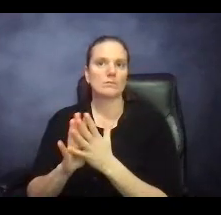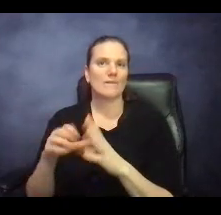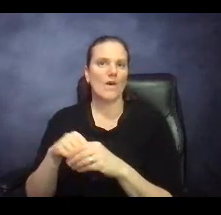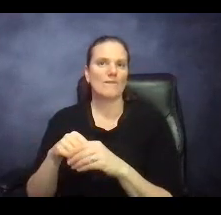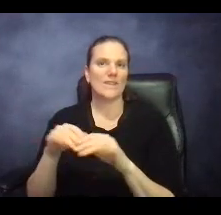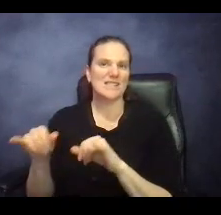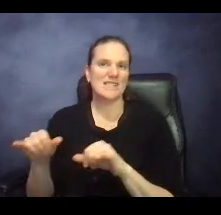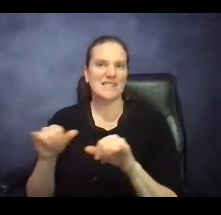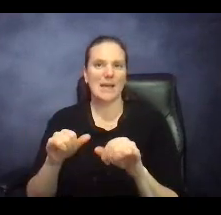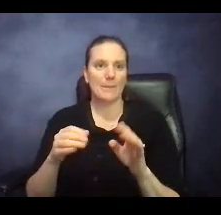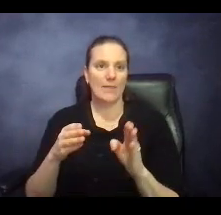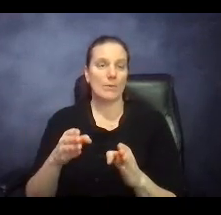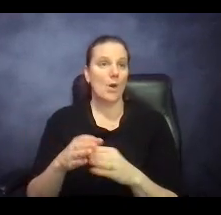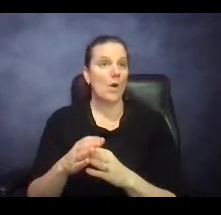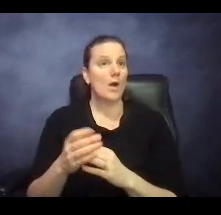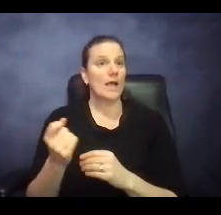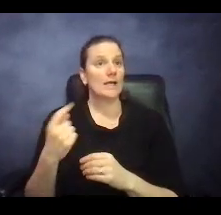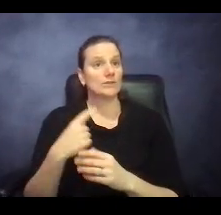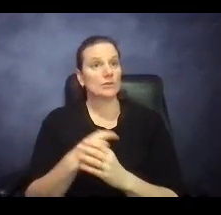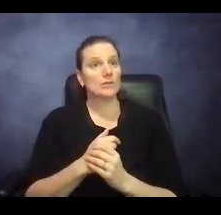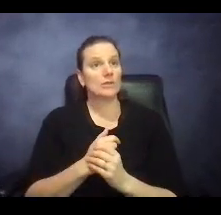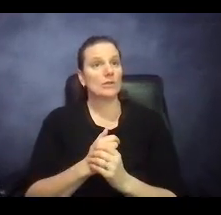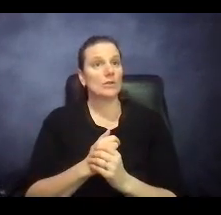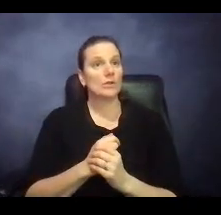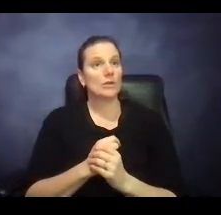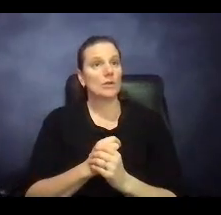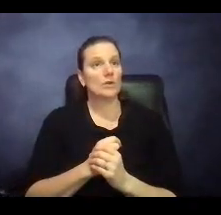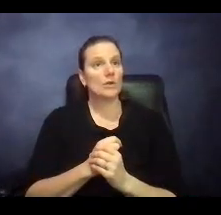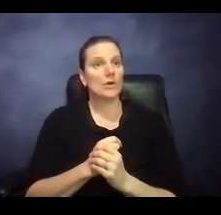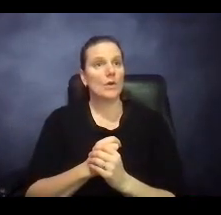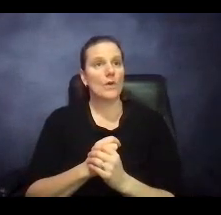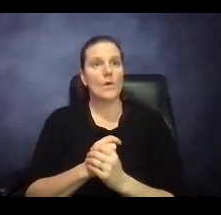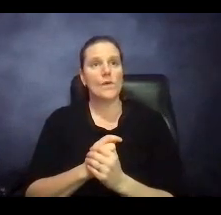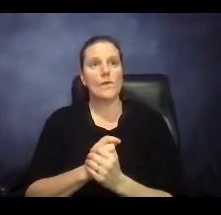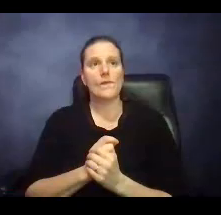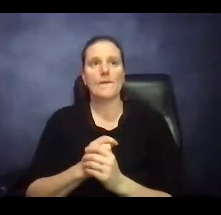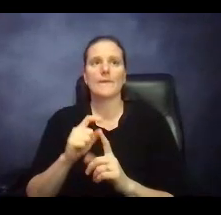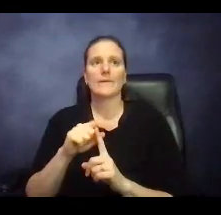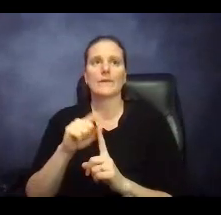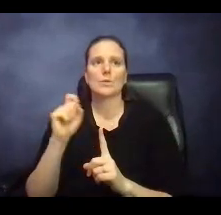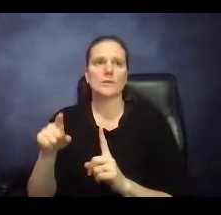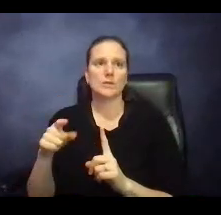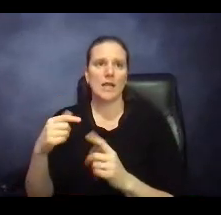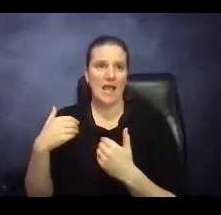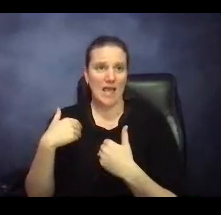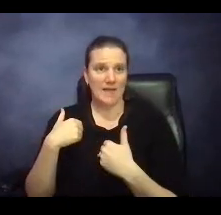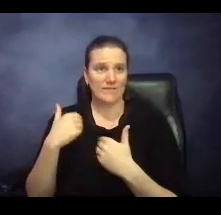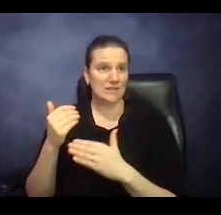And I can answer any questions. Oh yeah, there's a question, Allison. Yeah, yeah. So there's a question. Have the supplements been confirmed